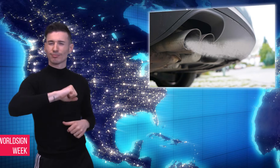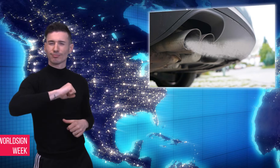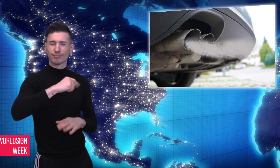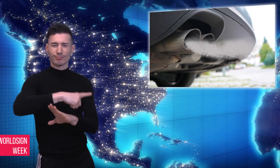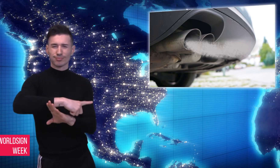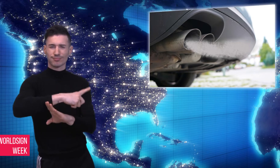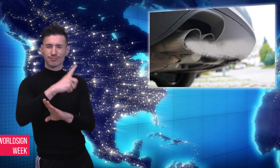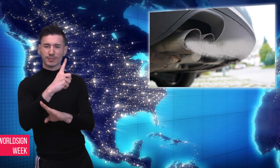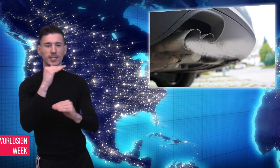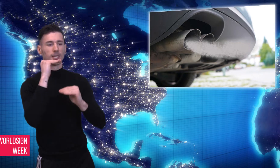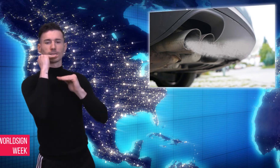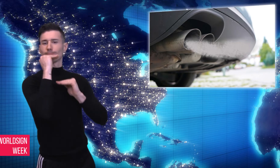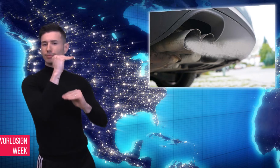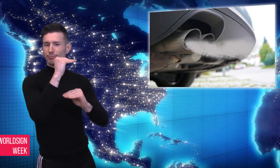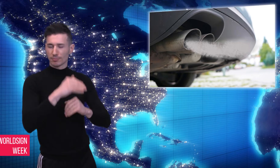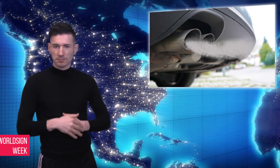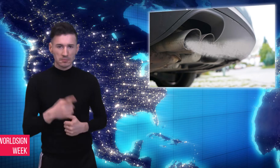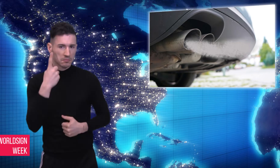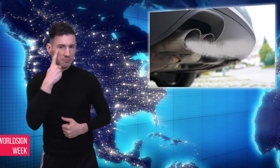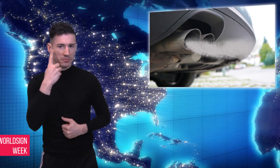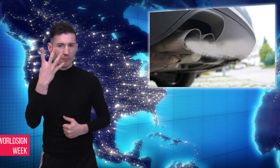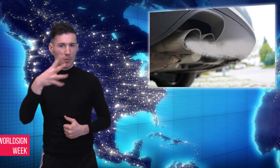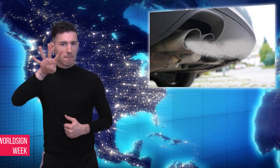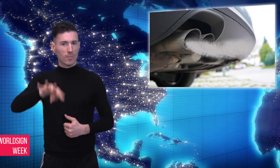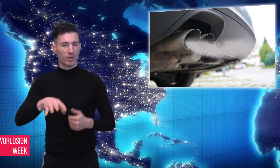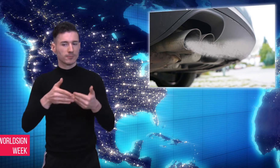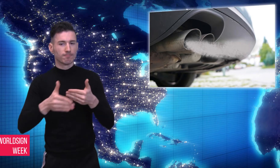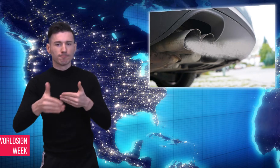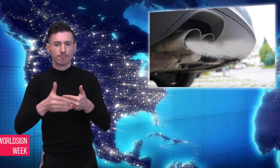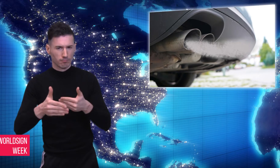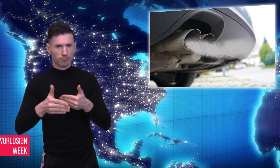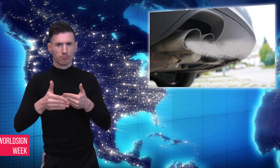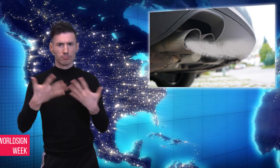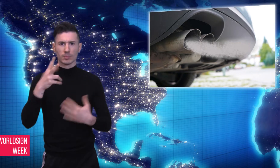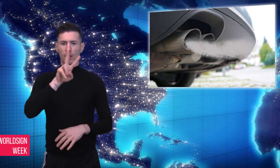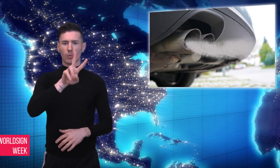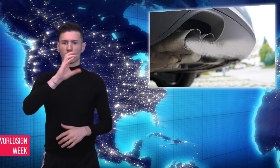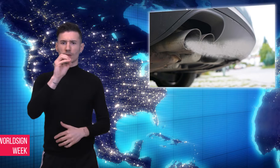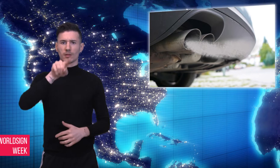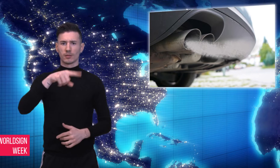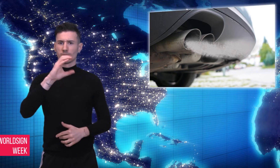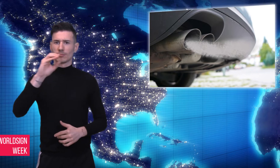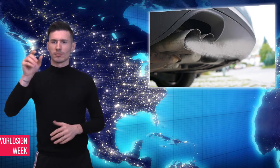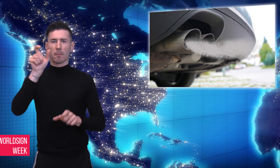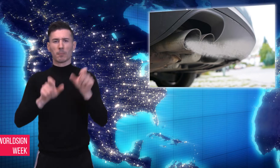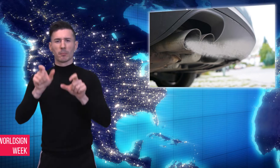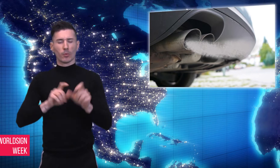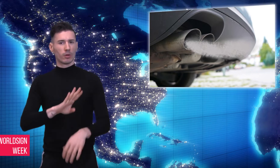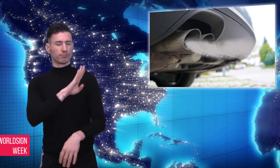minister at the time imposed a speed limit. The change lasted